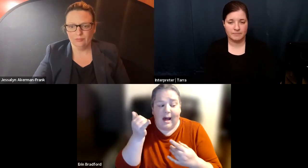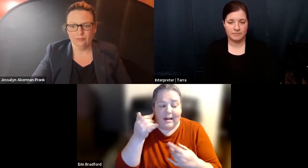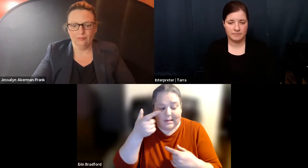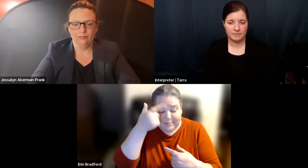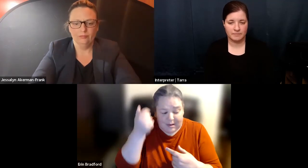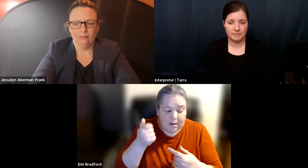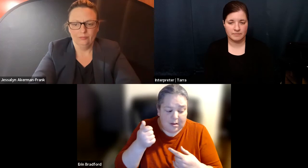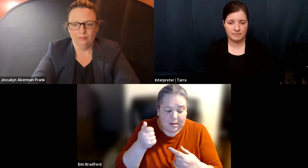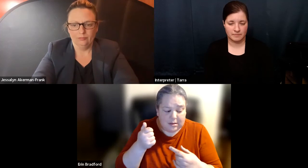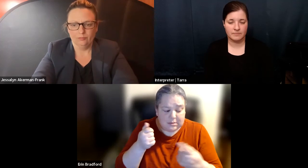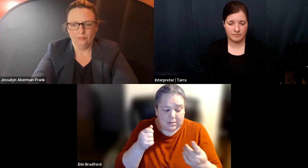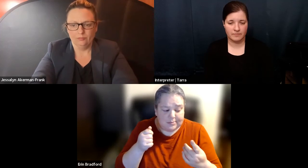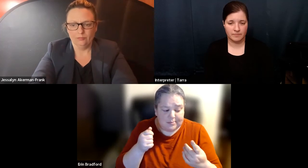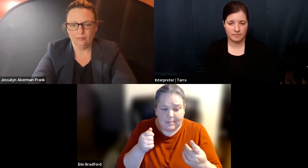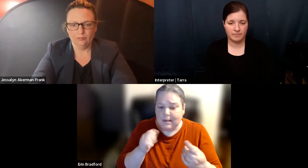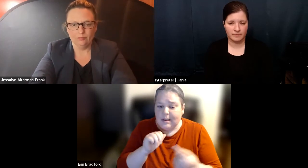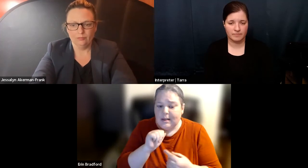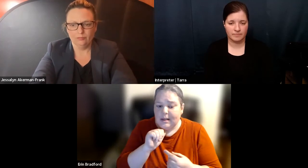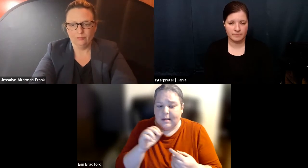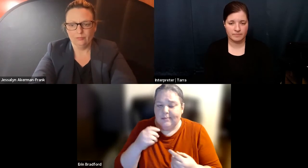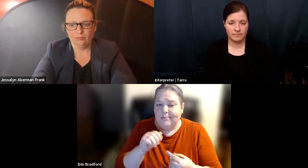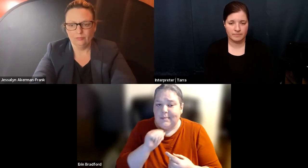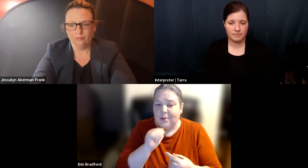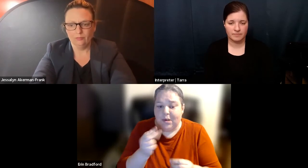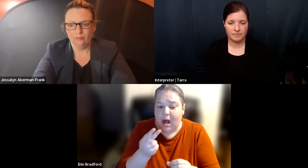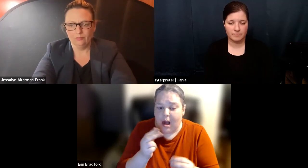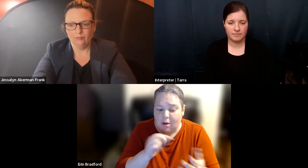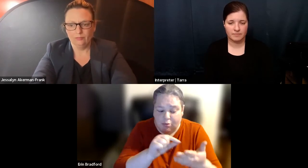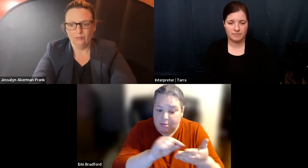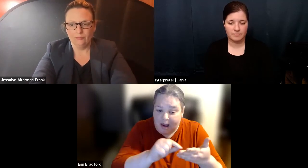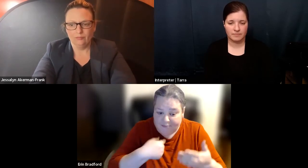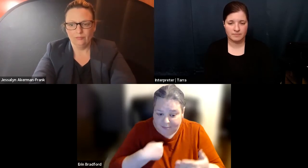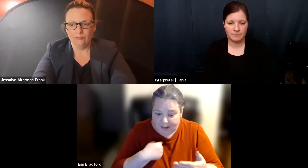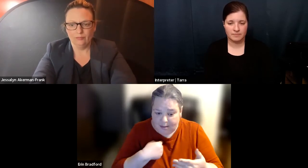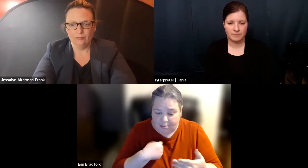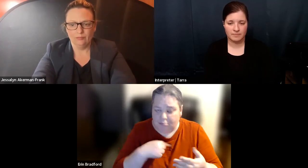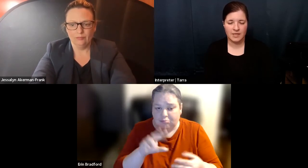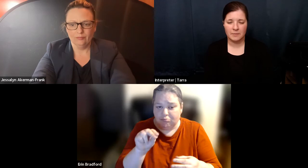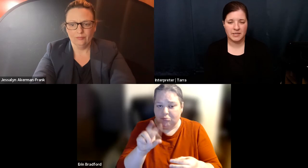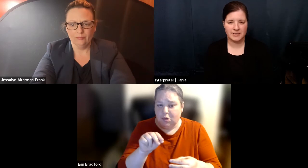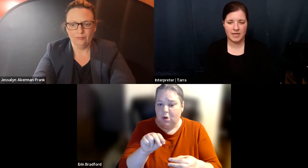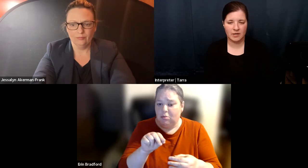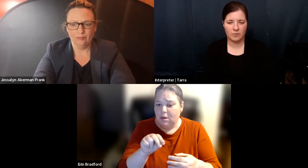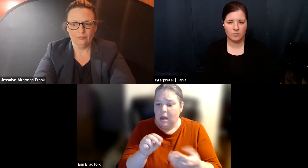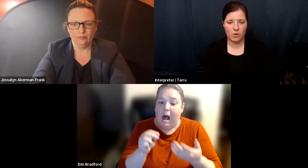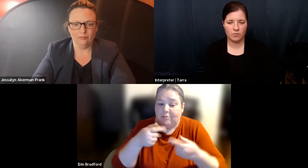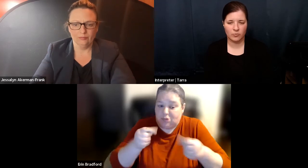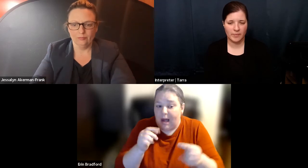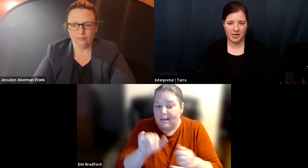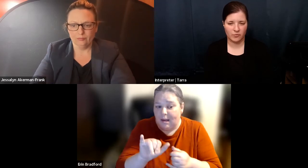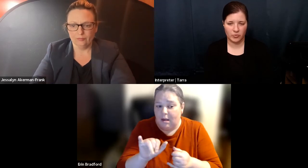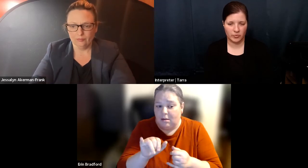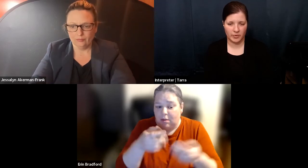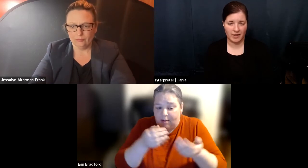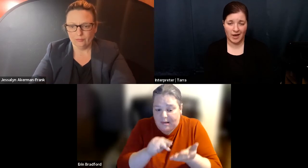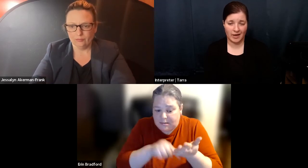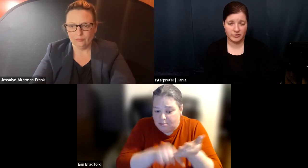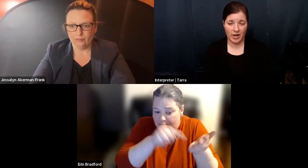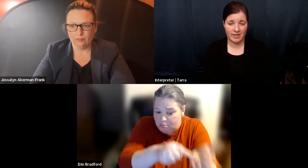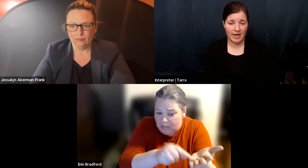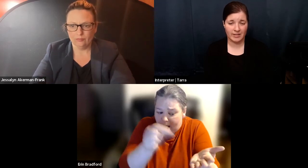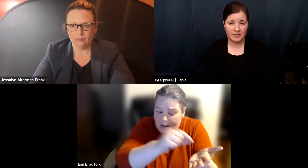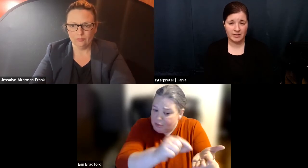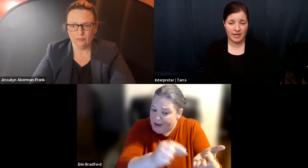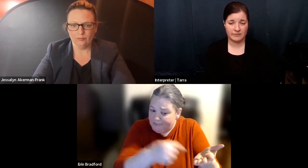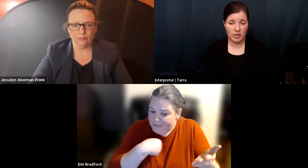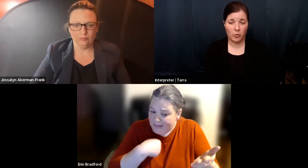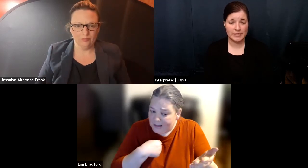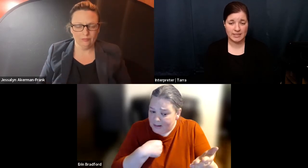Right now I don't use the bus.